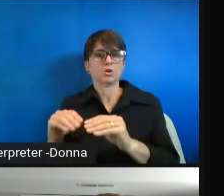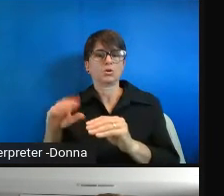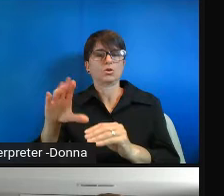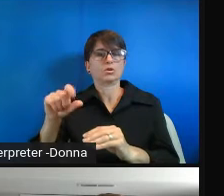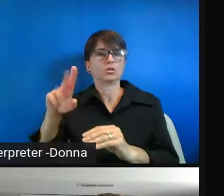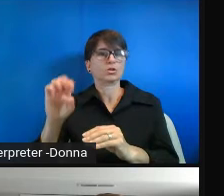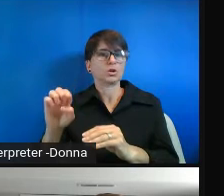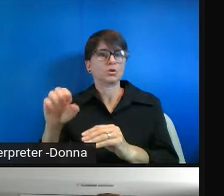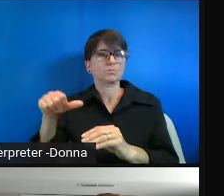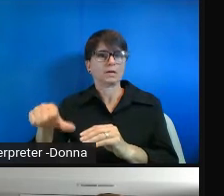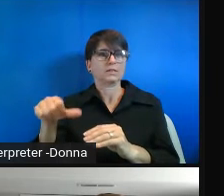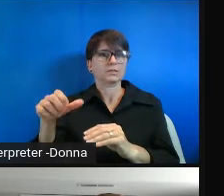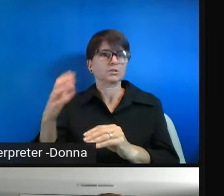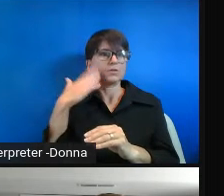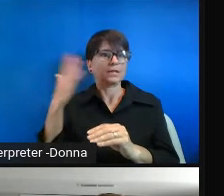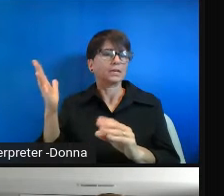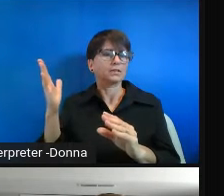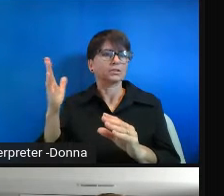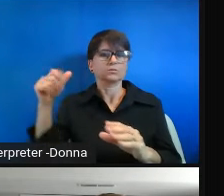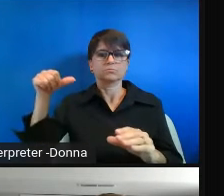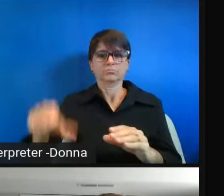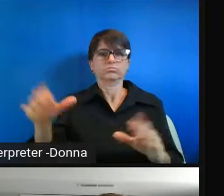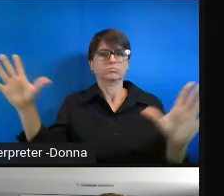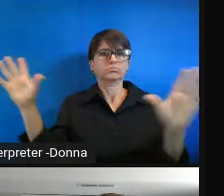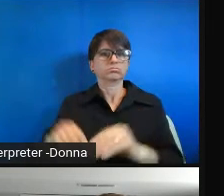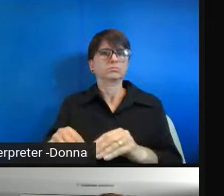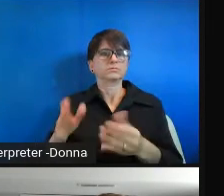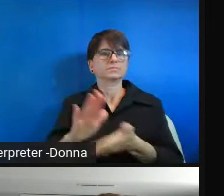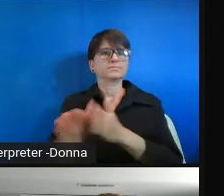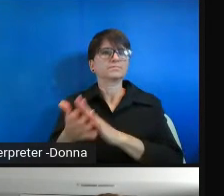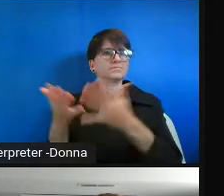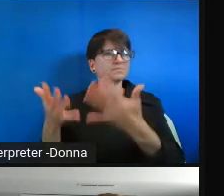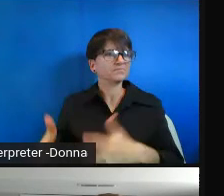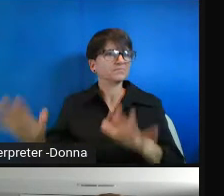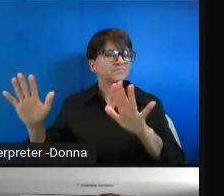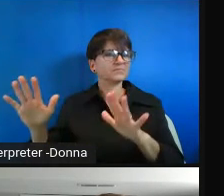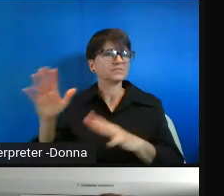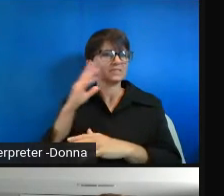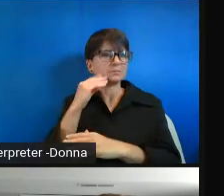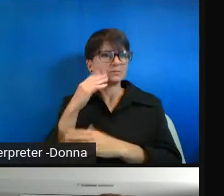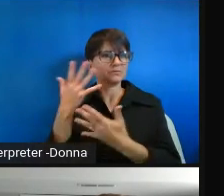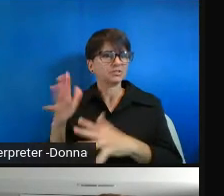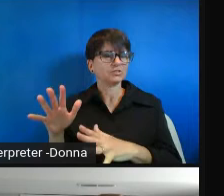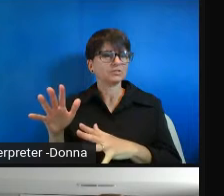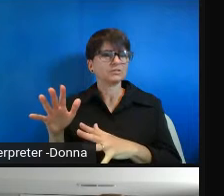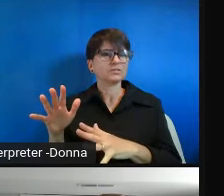to bail on the experience or less commonly set focus on the dialog itself.